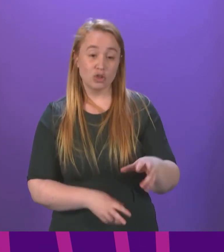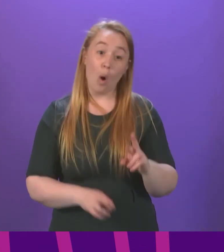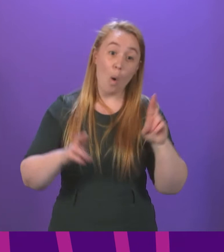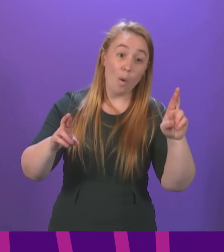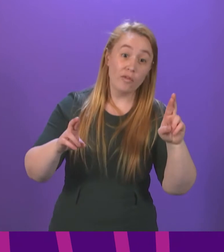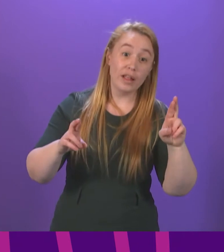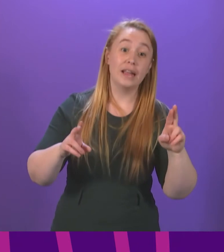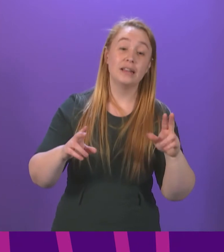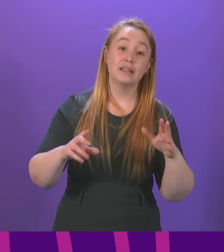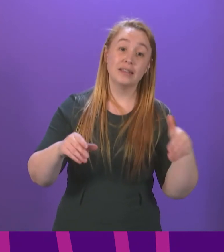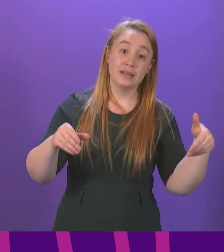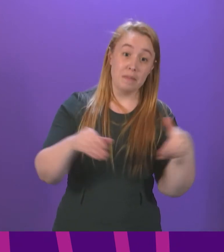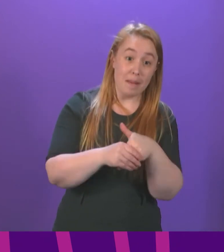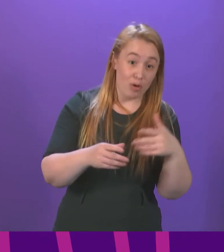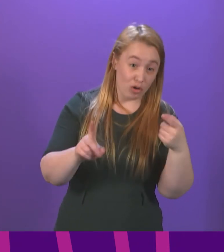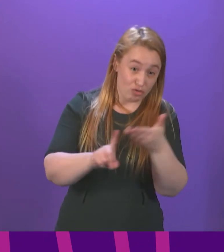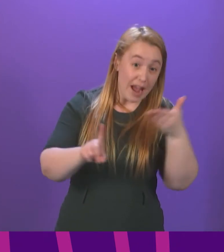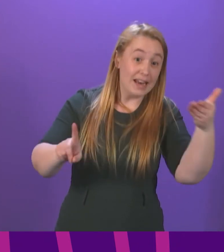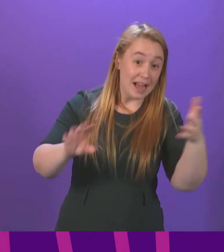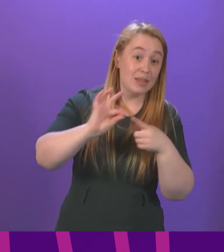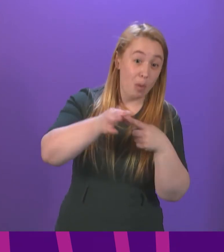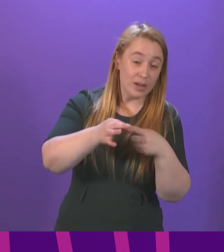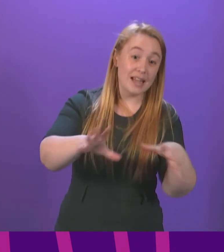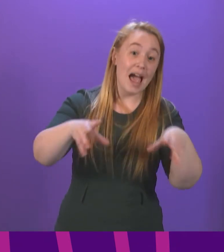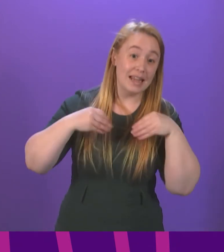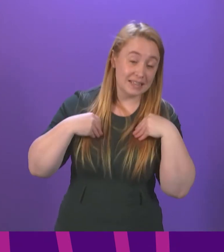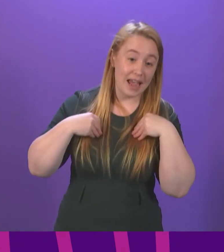recognises those points and accepts them.